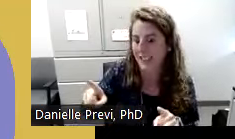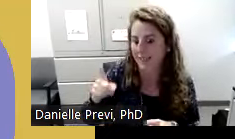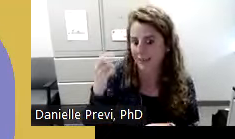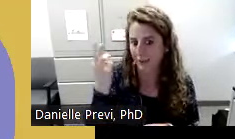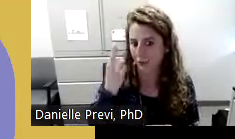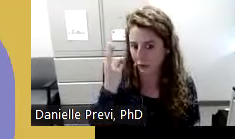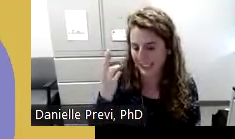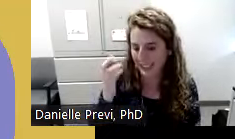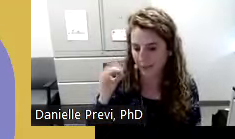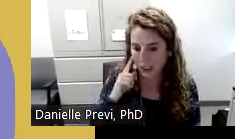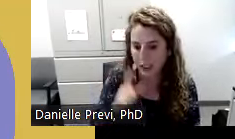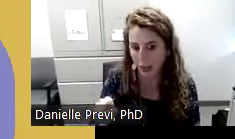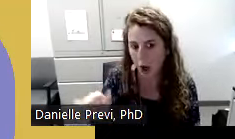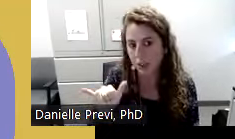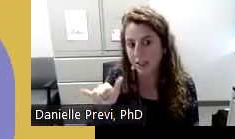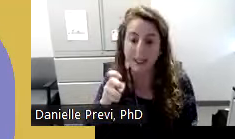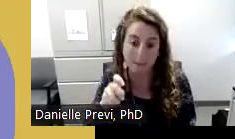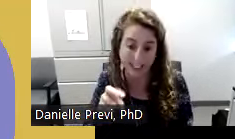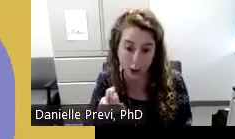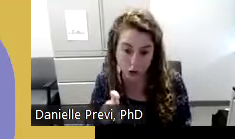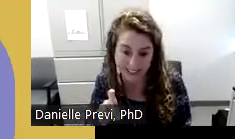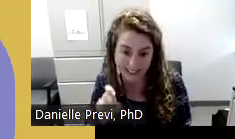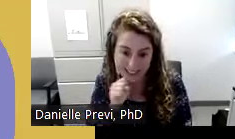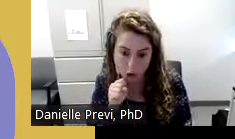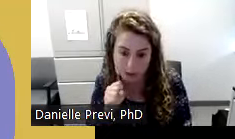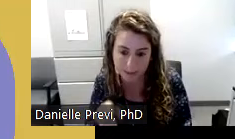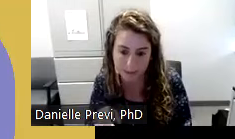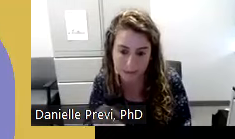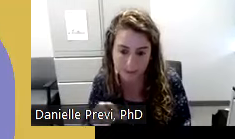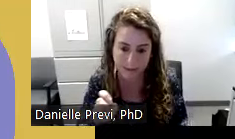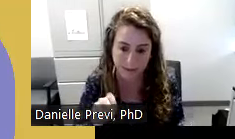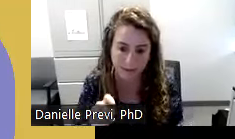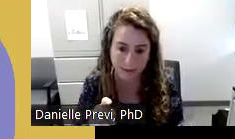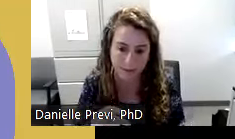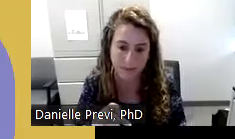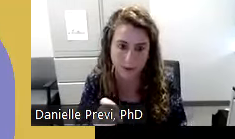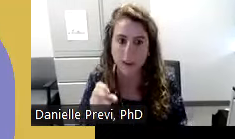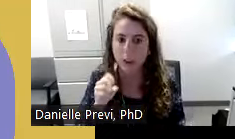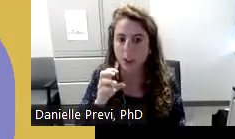find out that they have a different reason for the hearing loss, for example, Pendred syndrome,